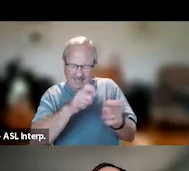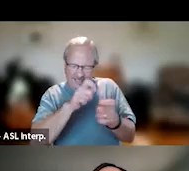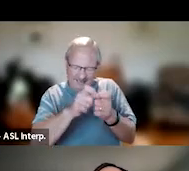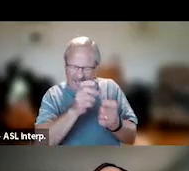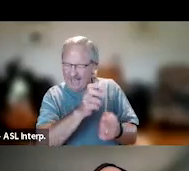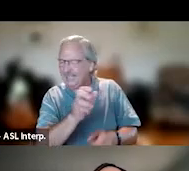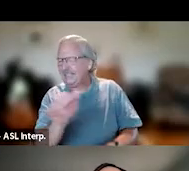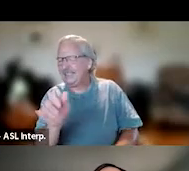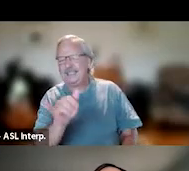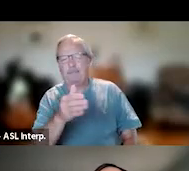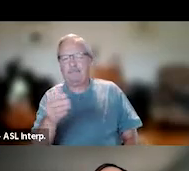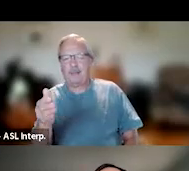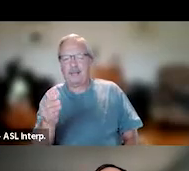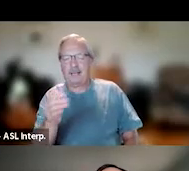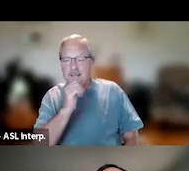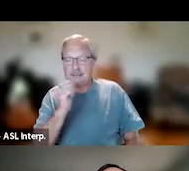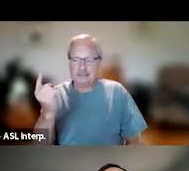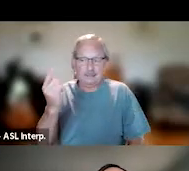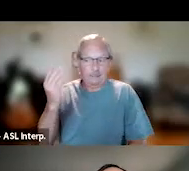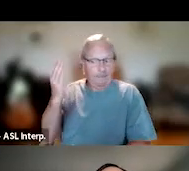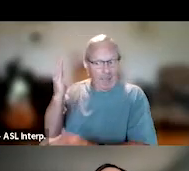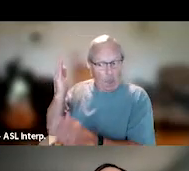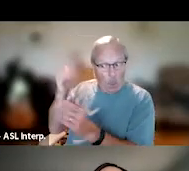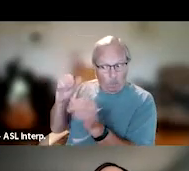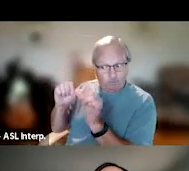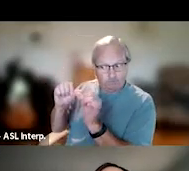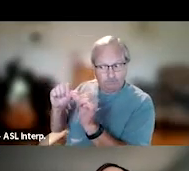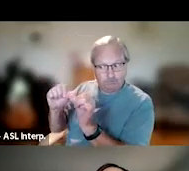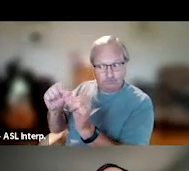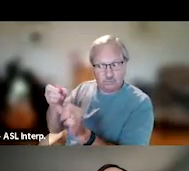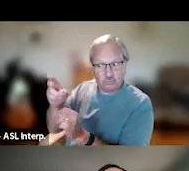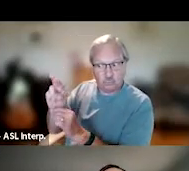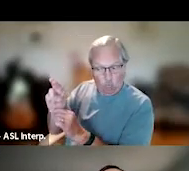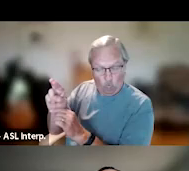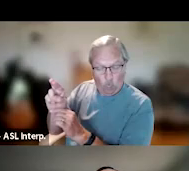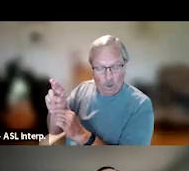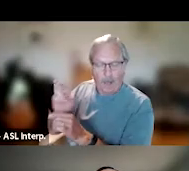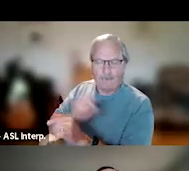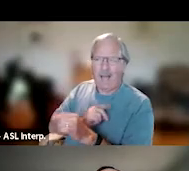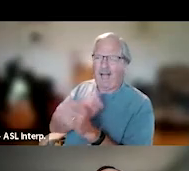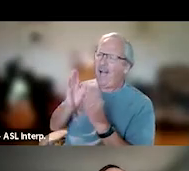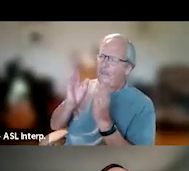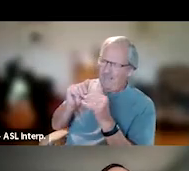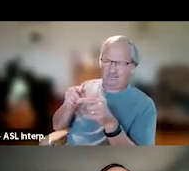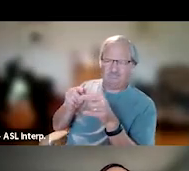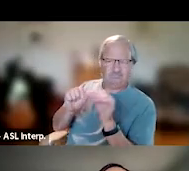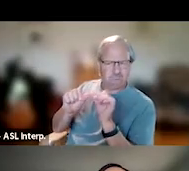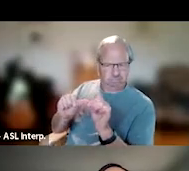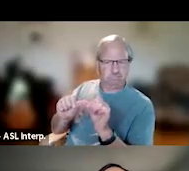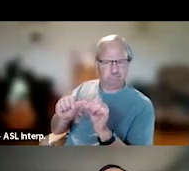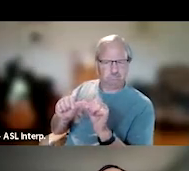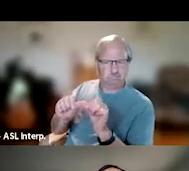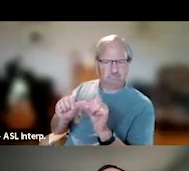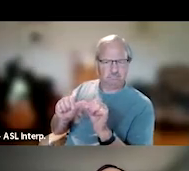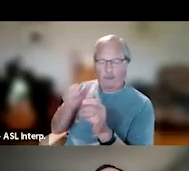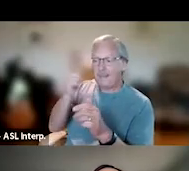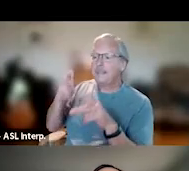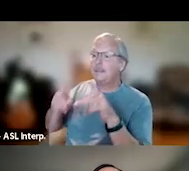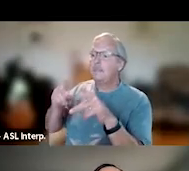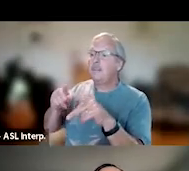So it's not just my hope that SOAR continues. It's my expectation that SOAR continues because of the people that are on this call.